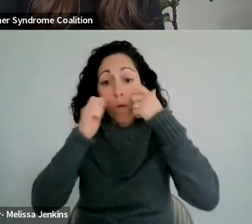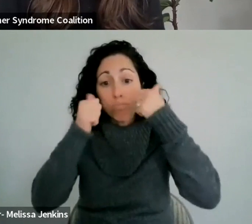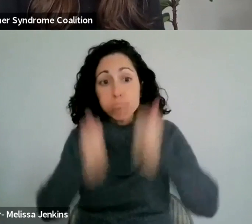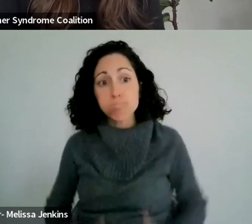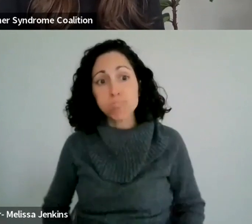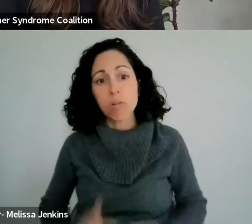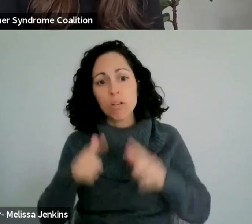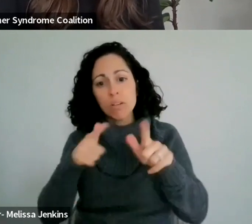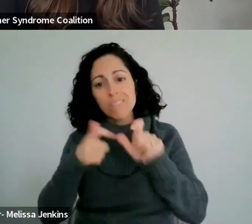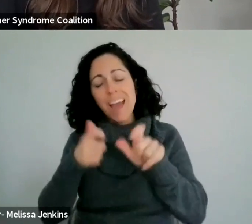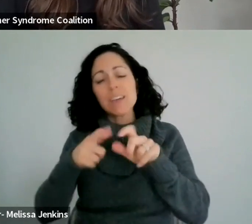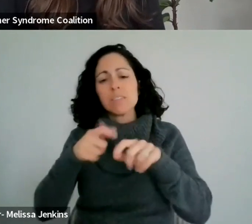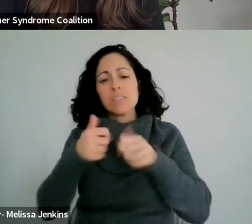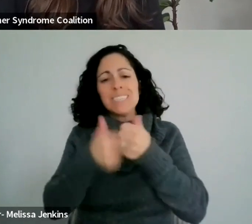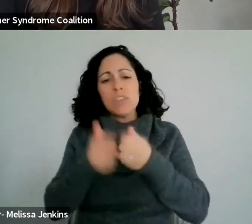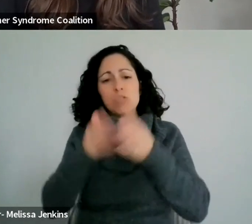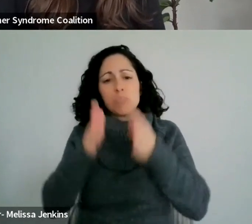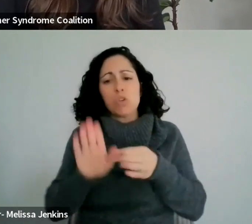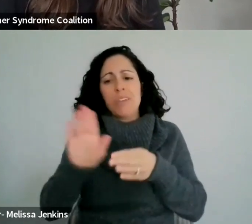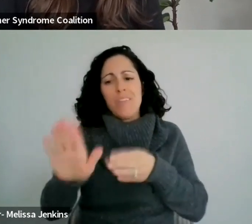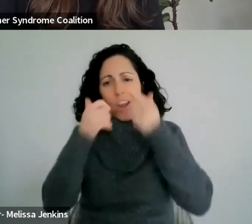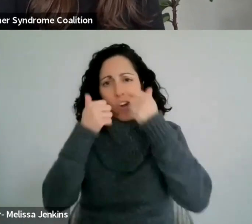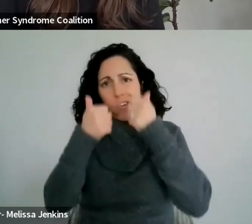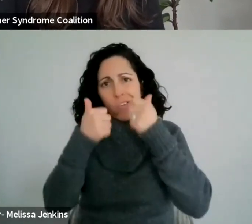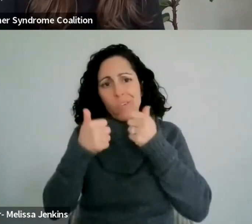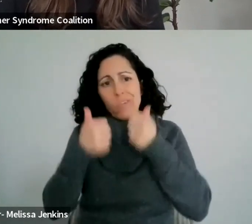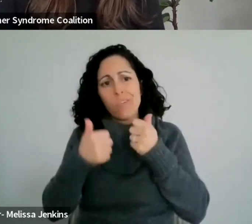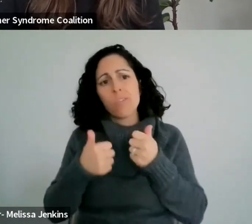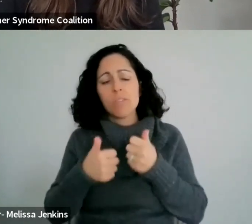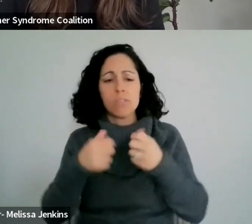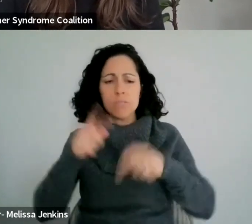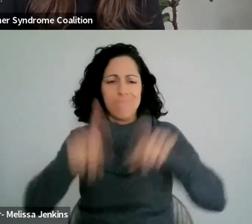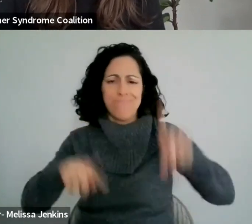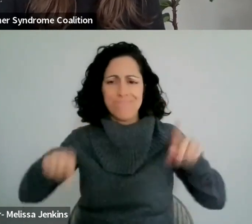that is something that we, we we shared that observation that it